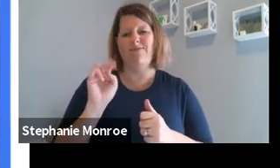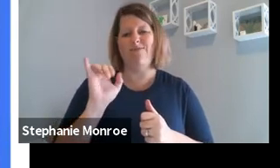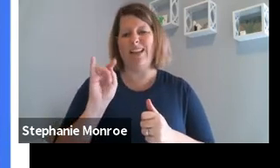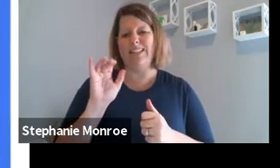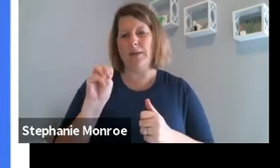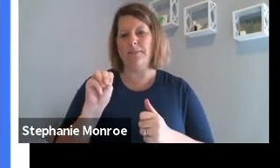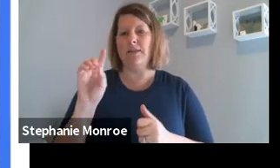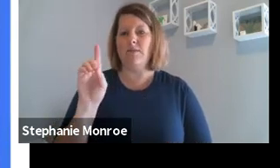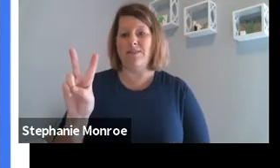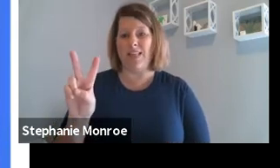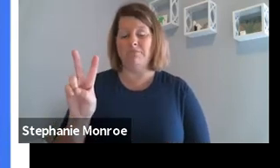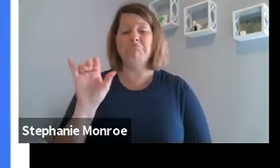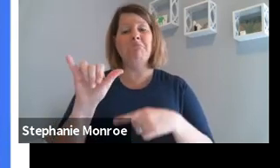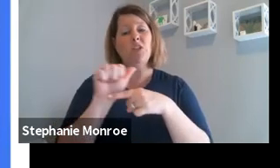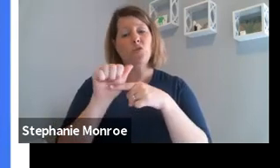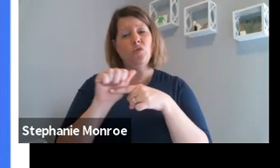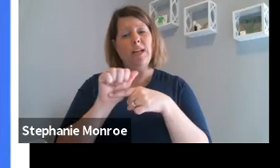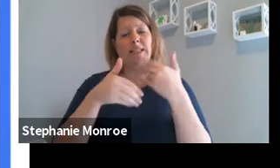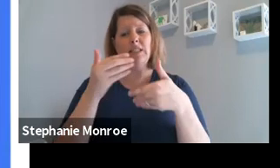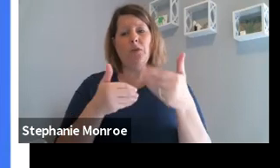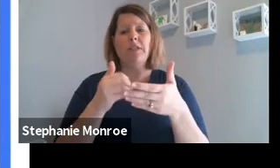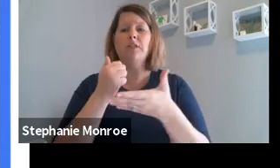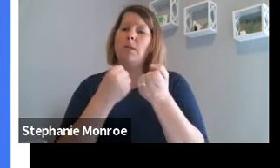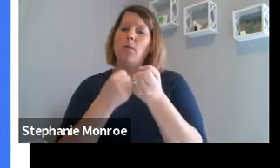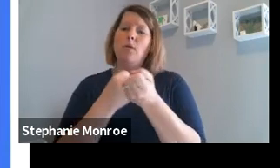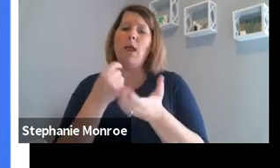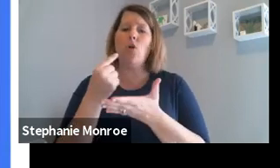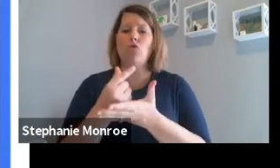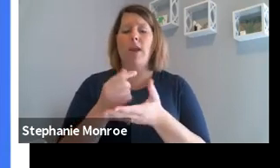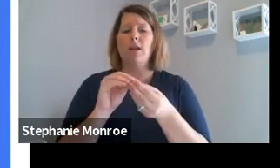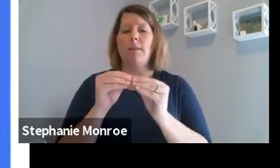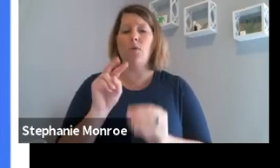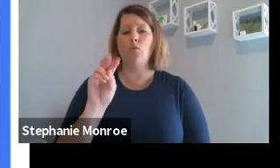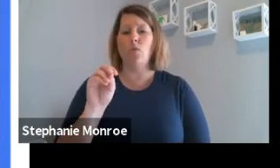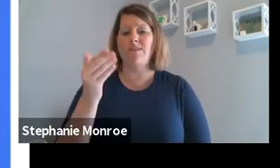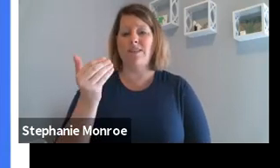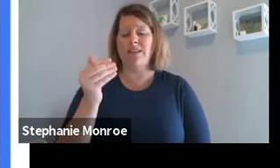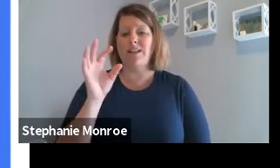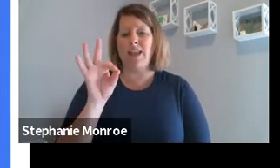This training series is supported by Grant number 2015-FW-AX-K001,